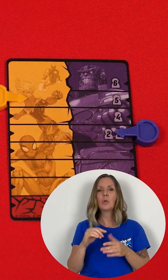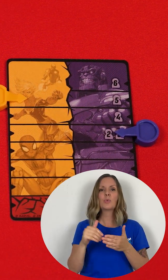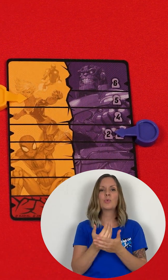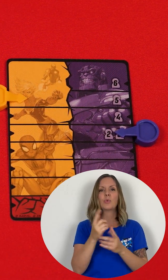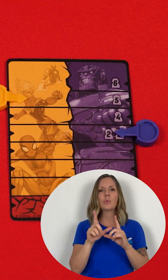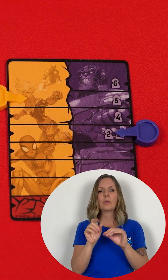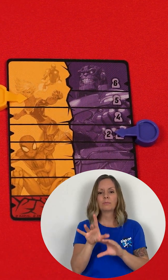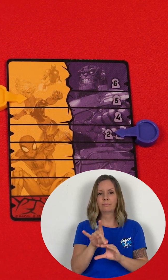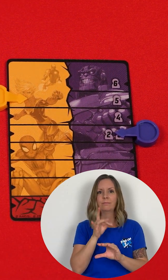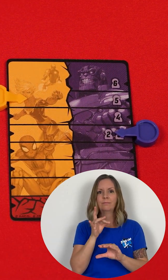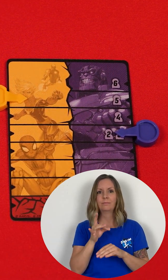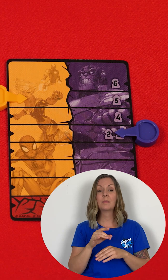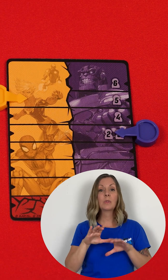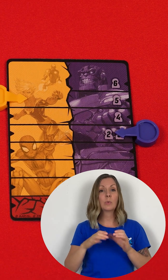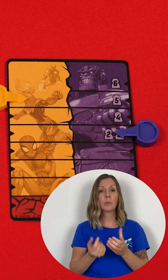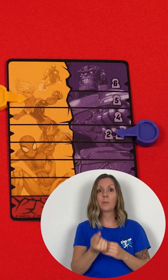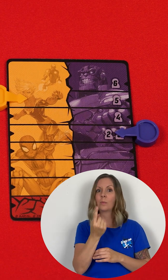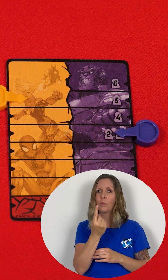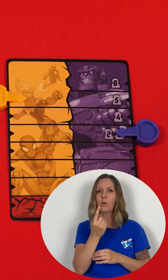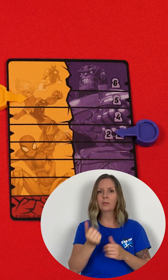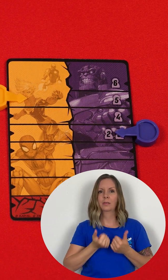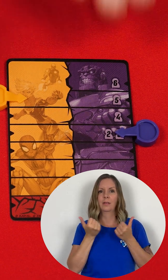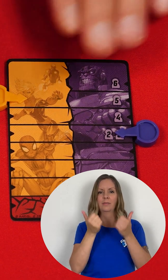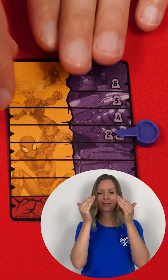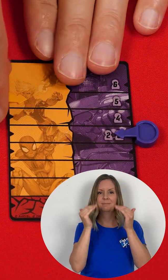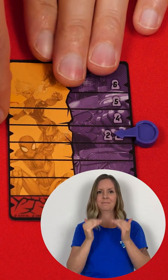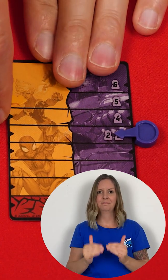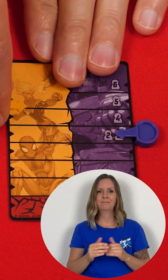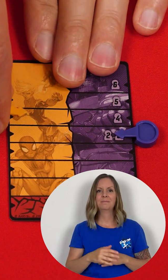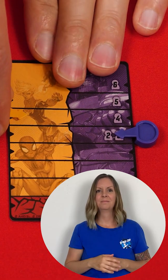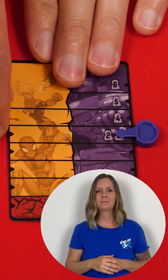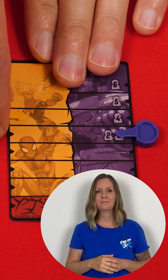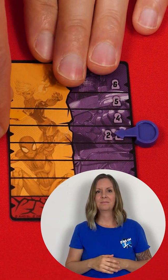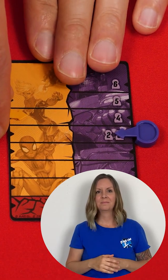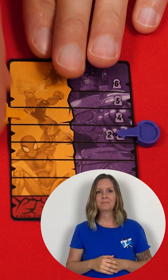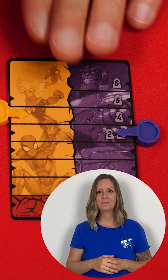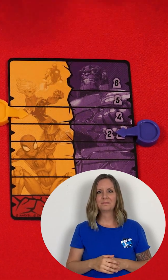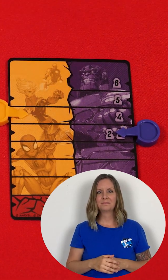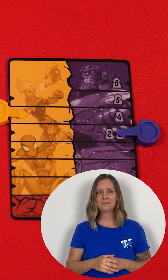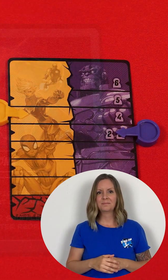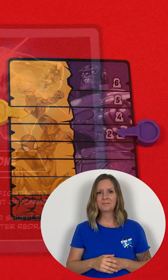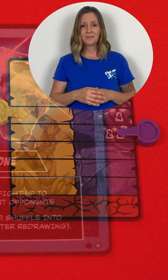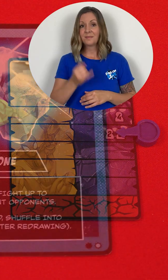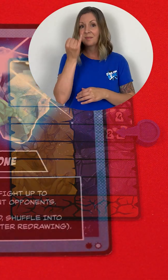its player, they draw a new card from their deck, and then their team loses 1 life. If